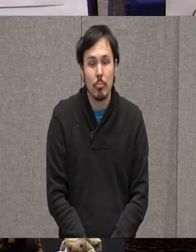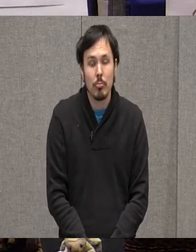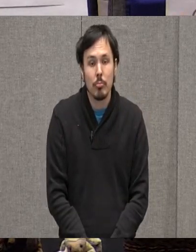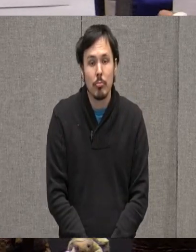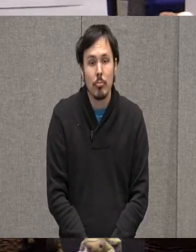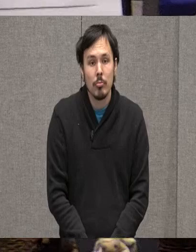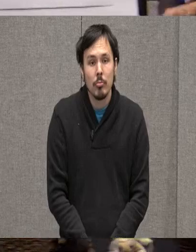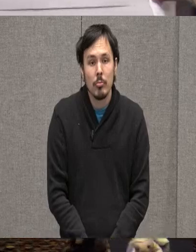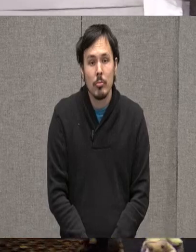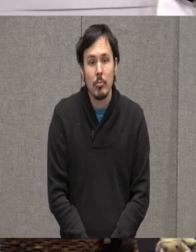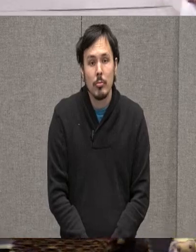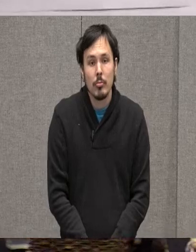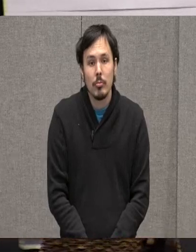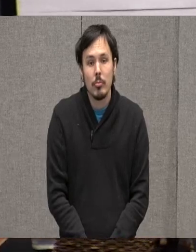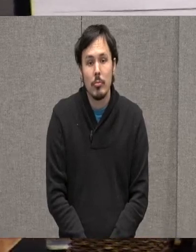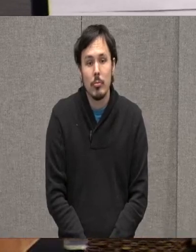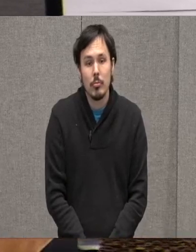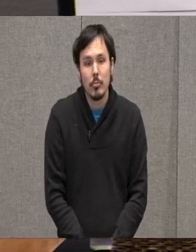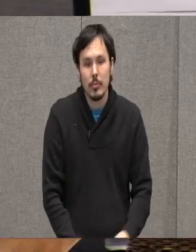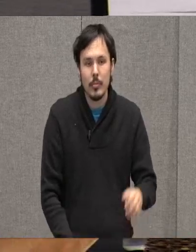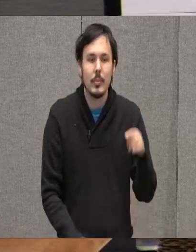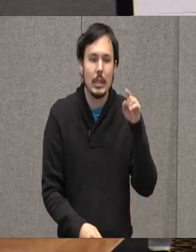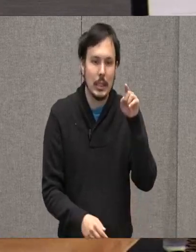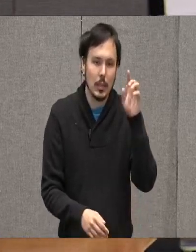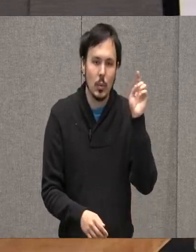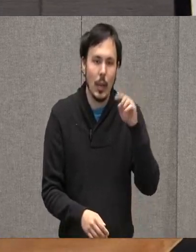we'll come right over here and this is where I'm gonna record.